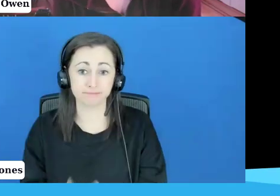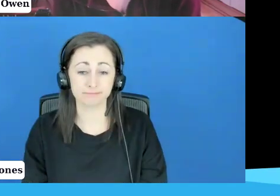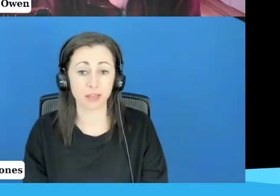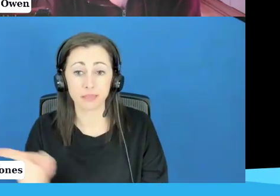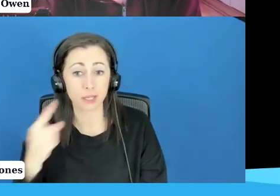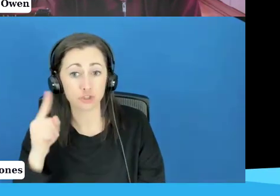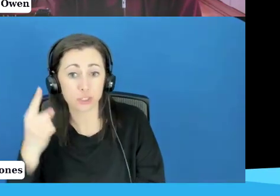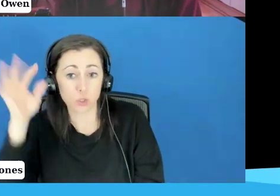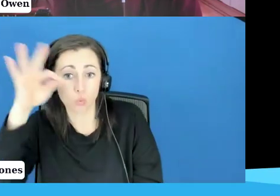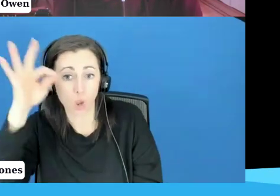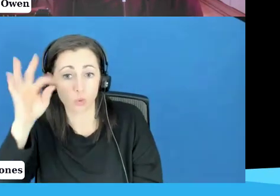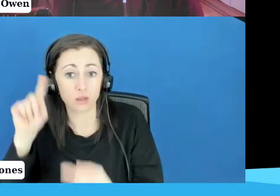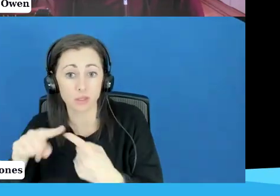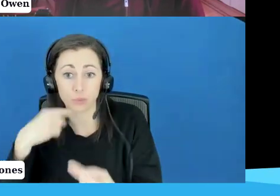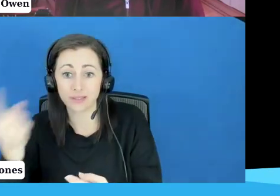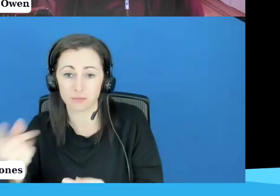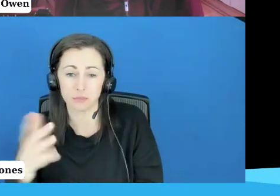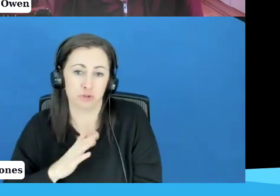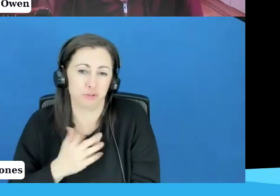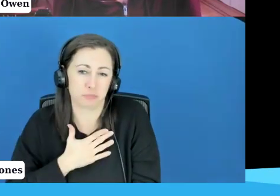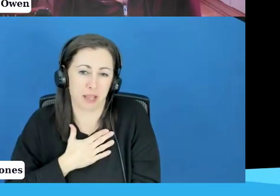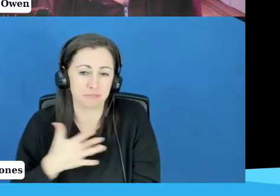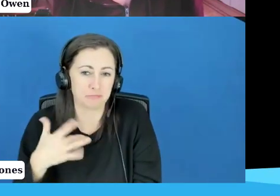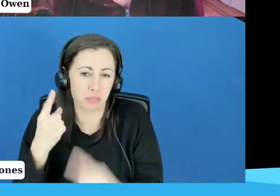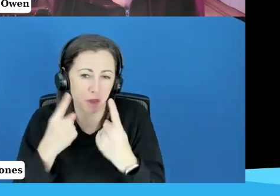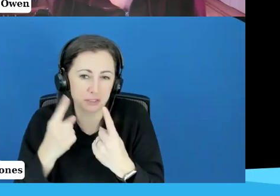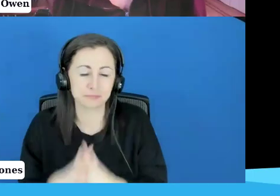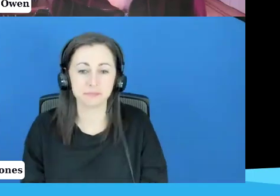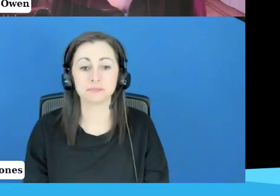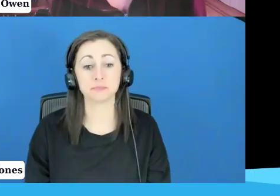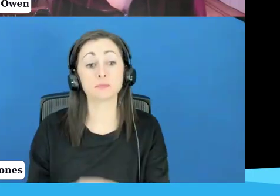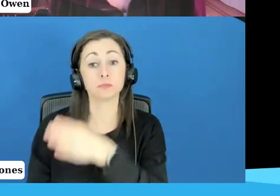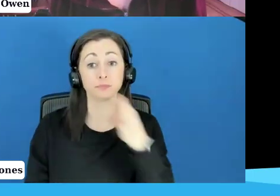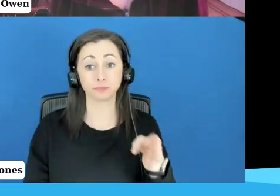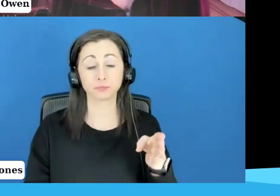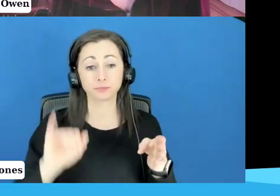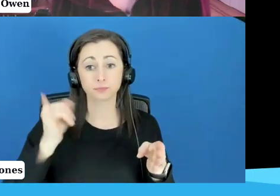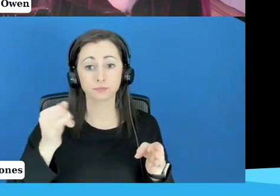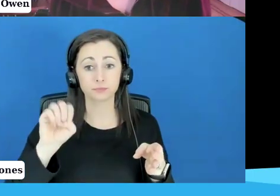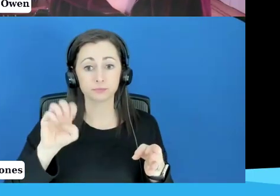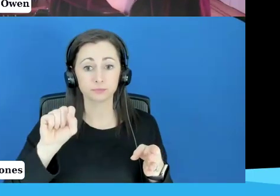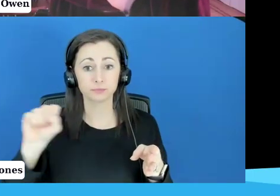That's just my little input. Yeah, I think that's spot on.